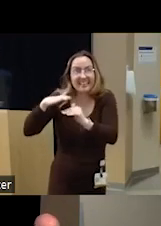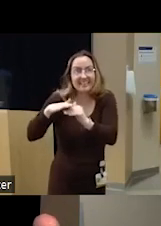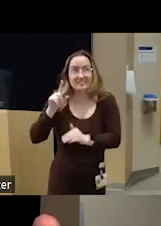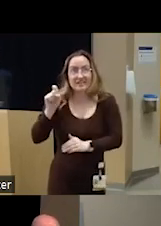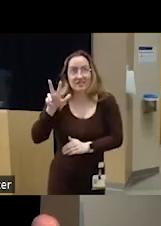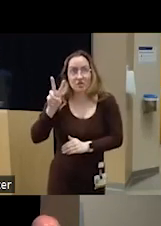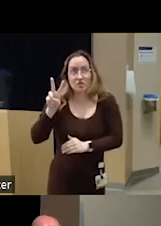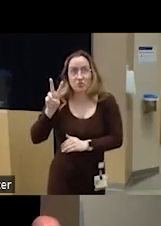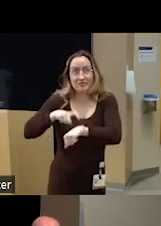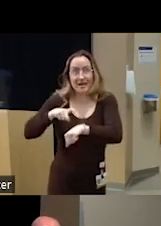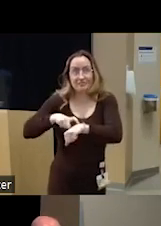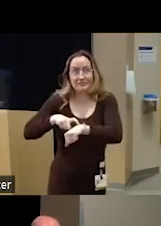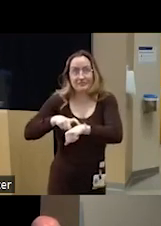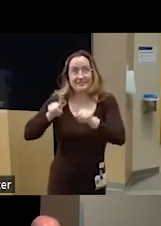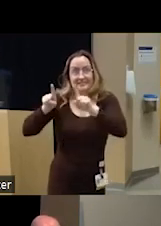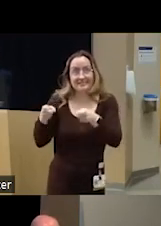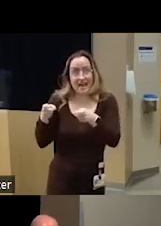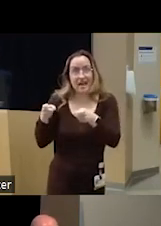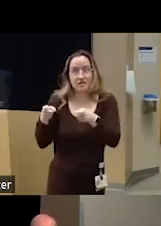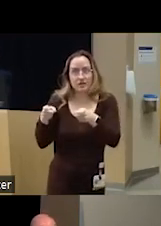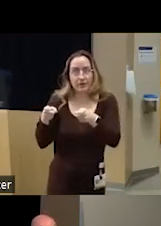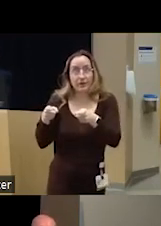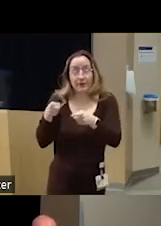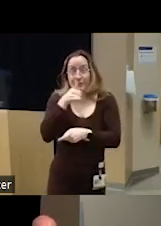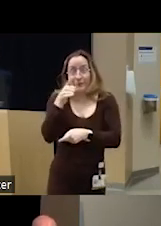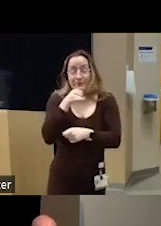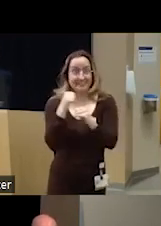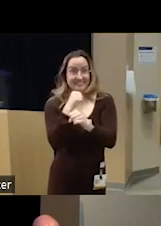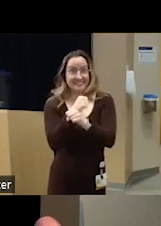are very very difficult statistics to to reach.